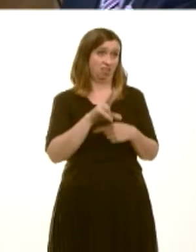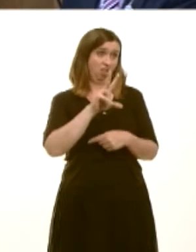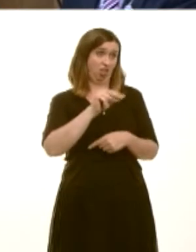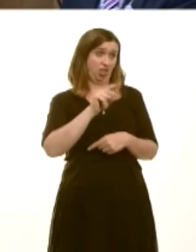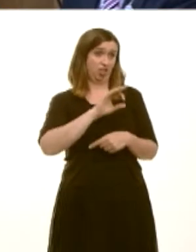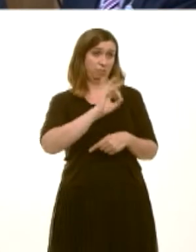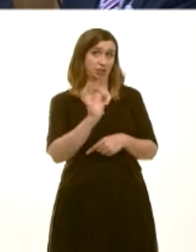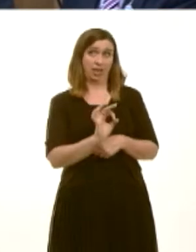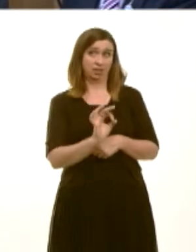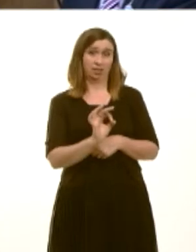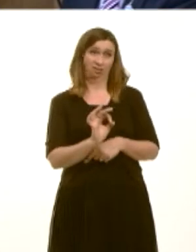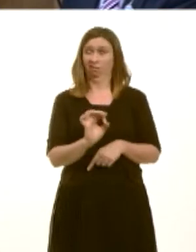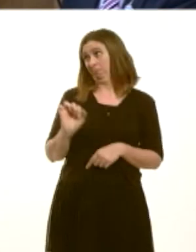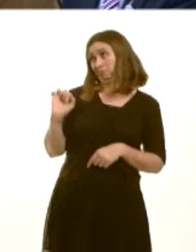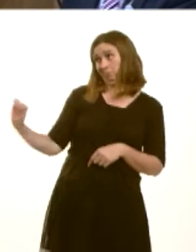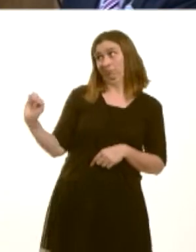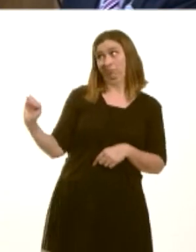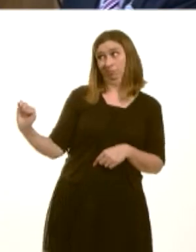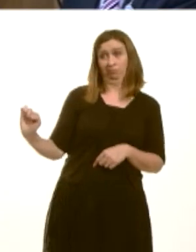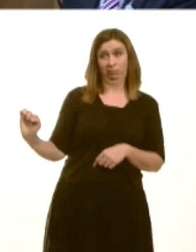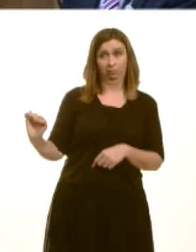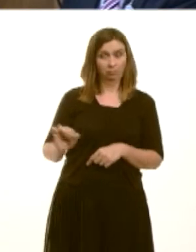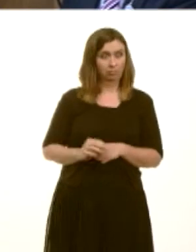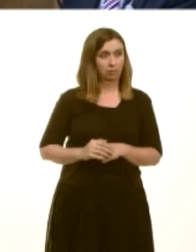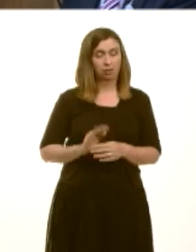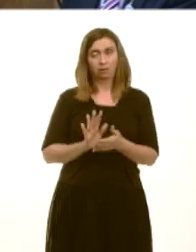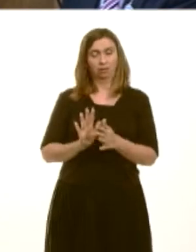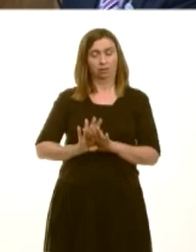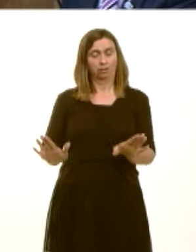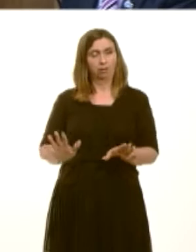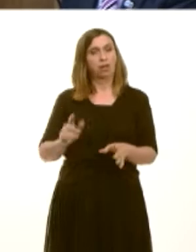the place to start. I can say to him that, if you look at gross domestic household income